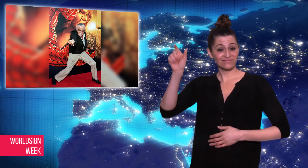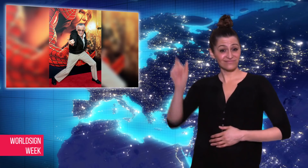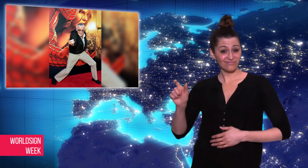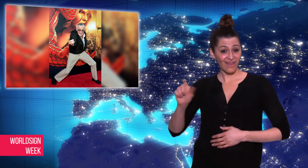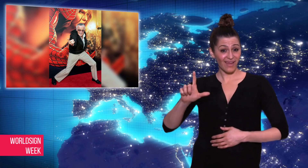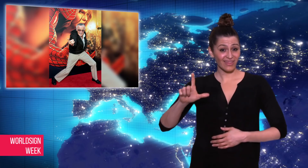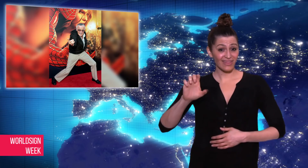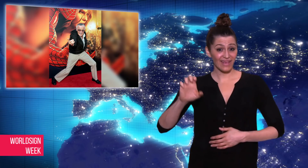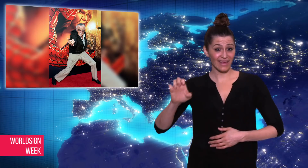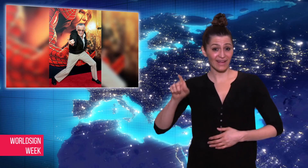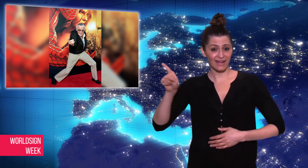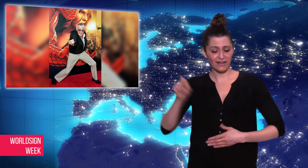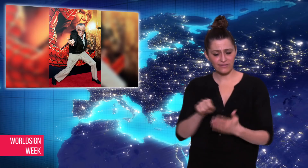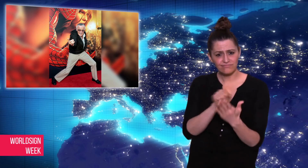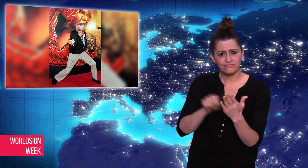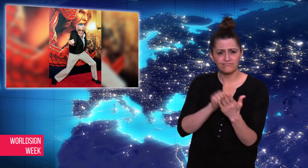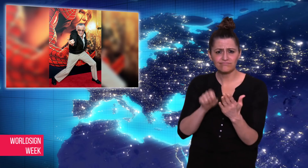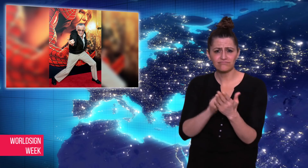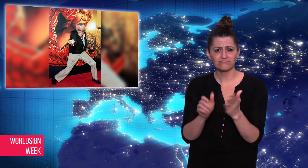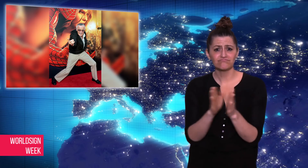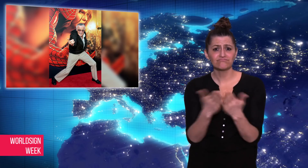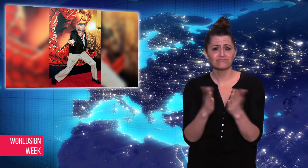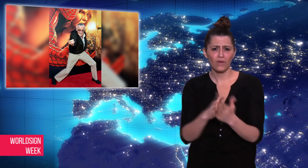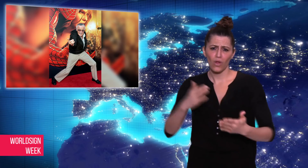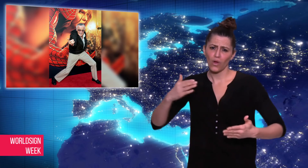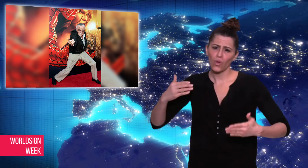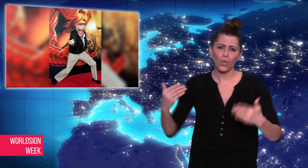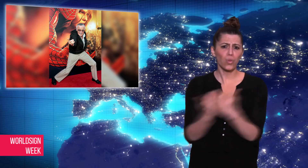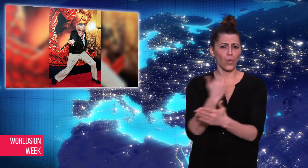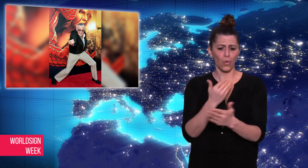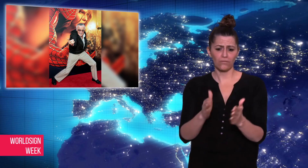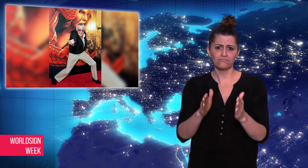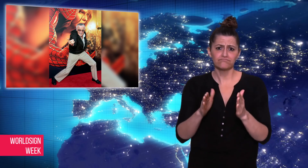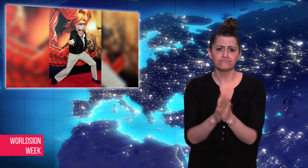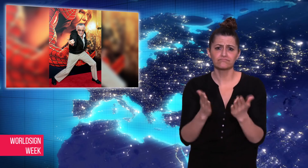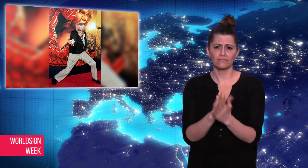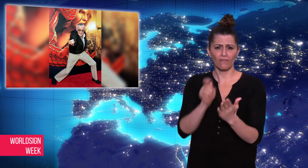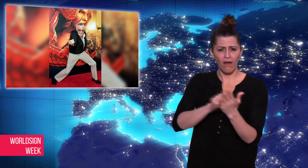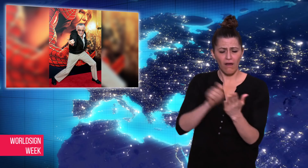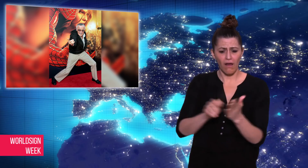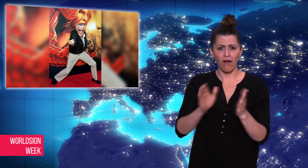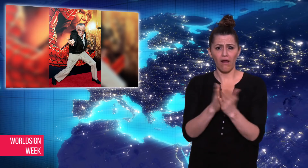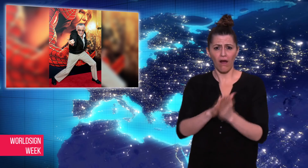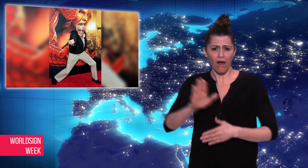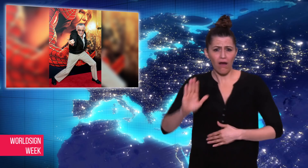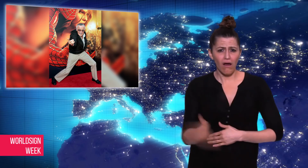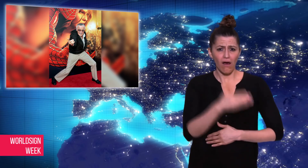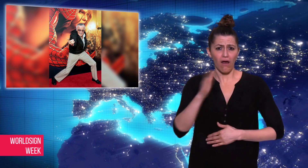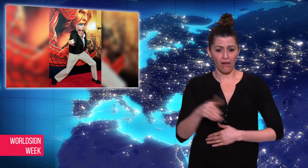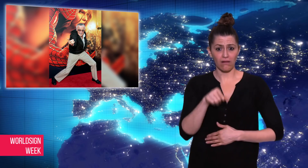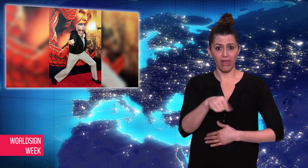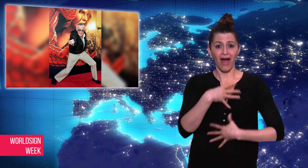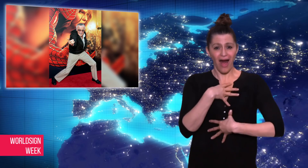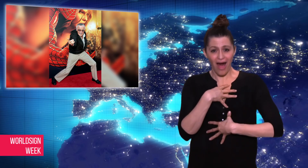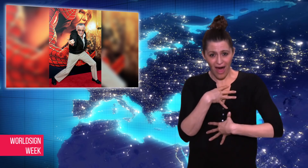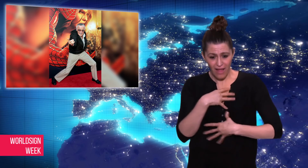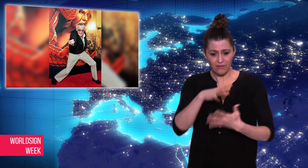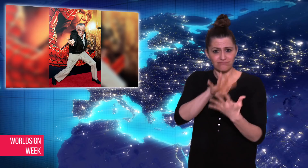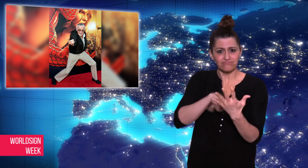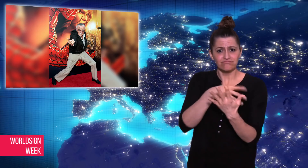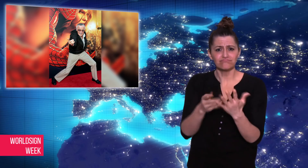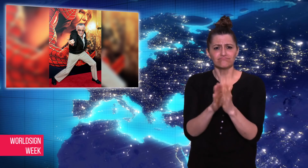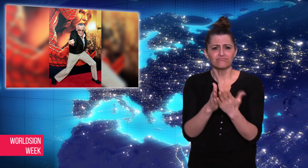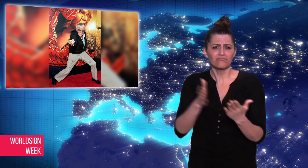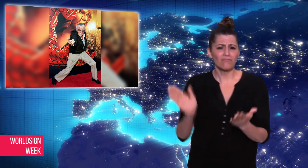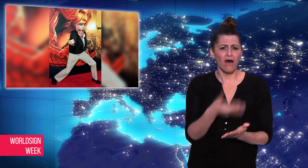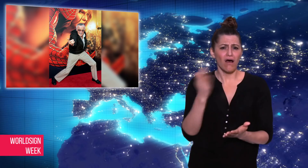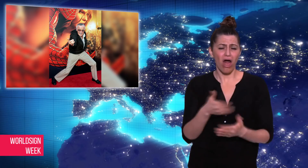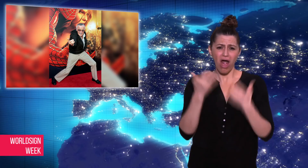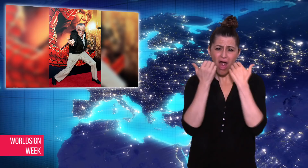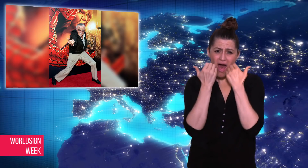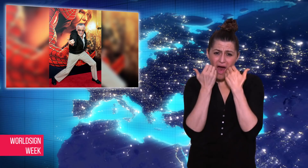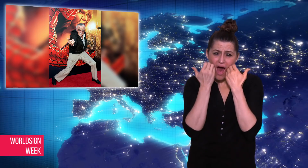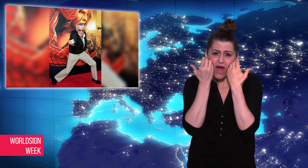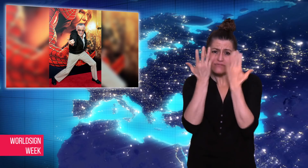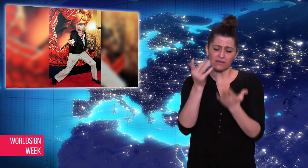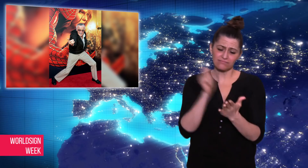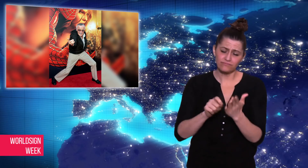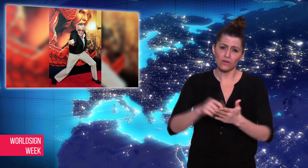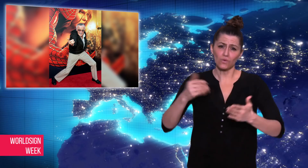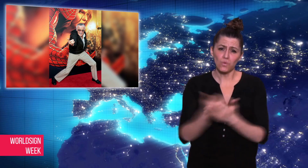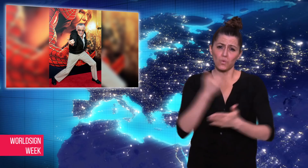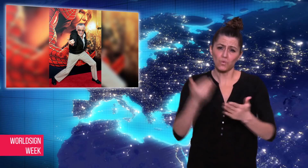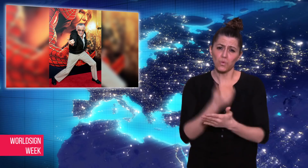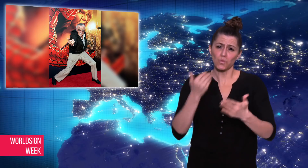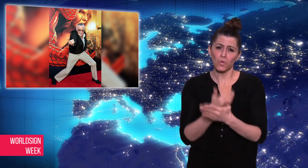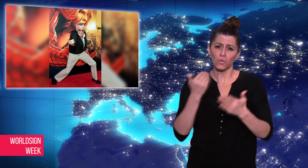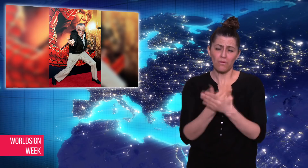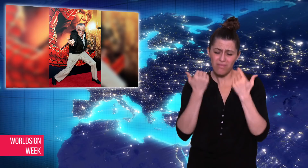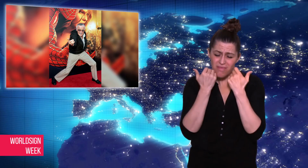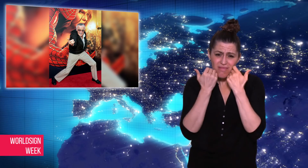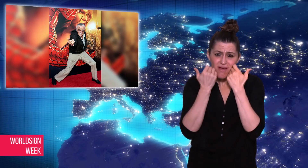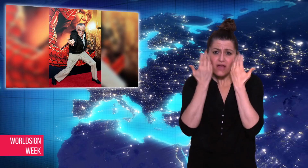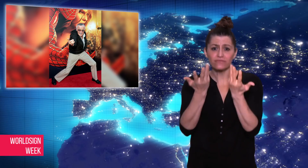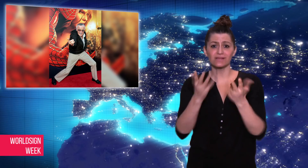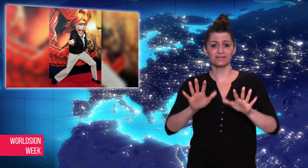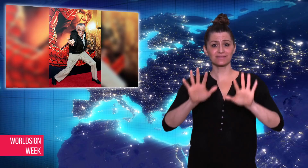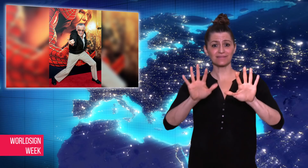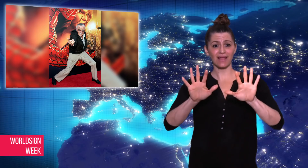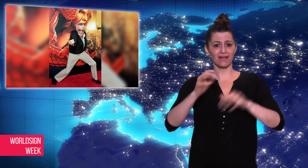Lee wrote a new comic book every day for ten years.